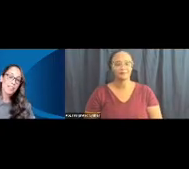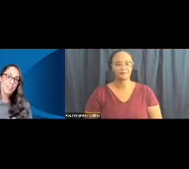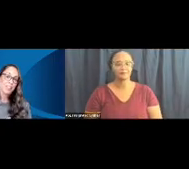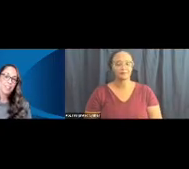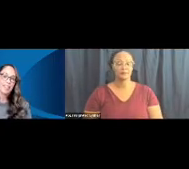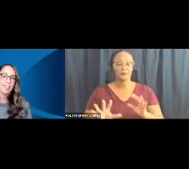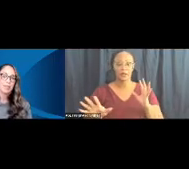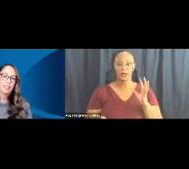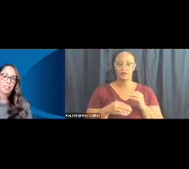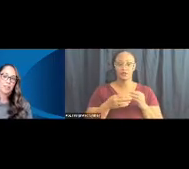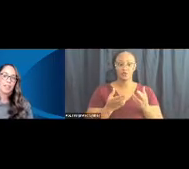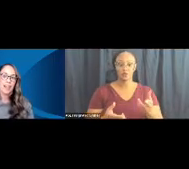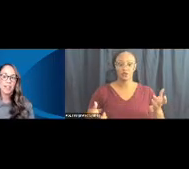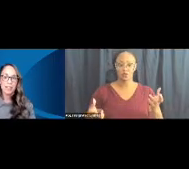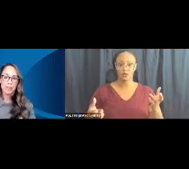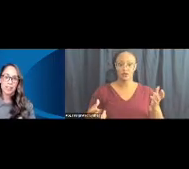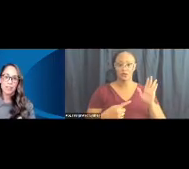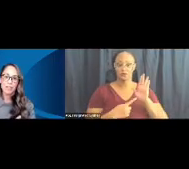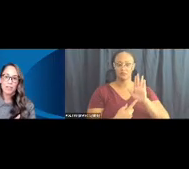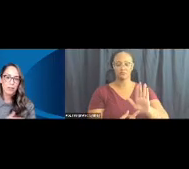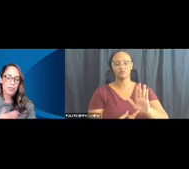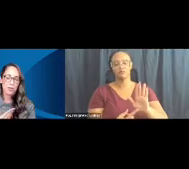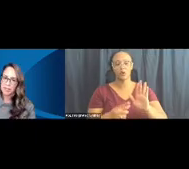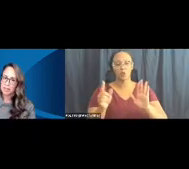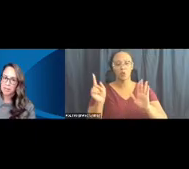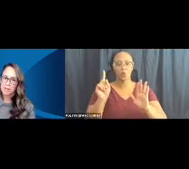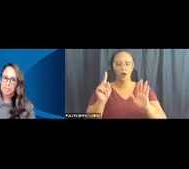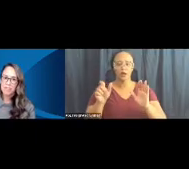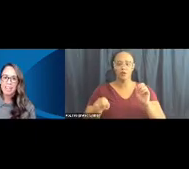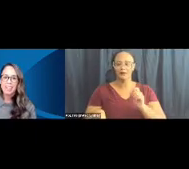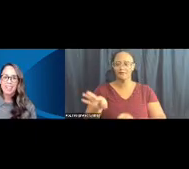resources section connects readers to aligned resources for those who want to learn more.